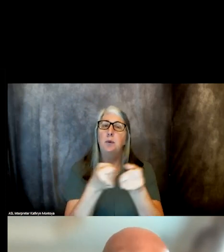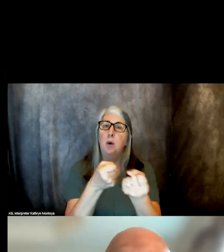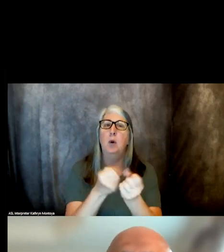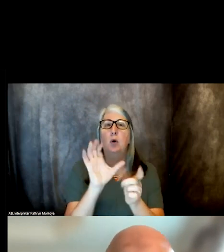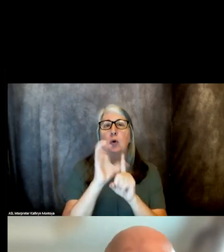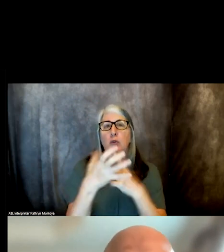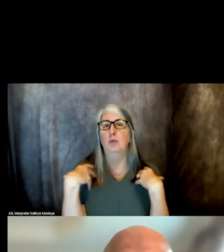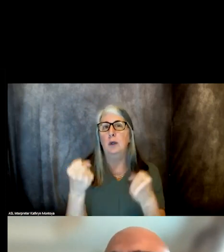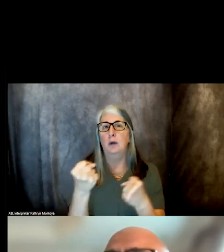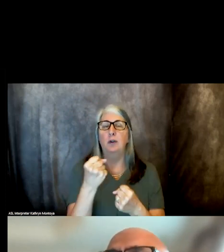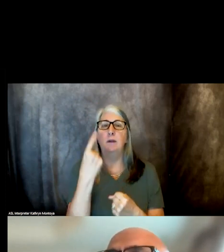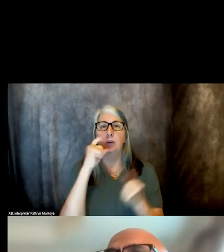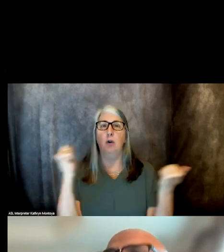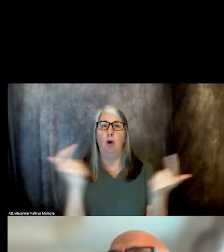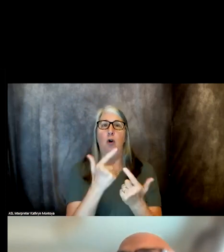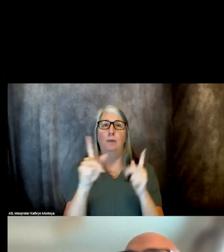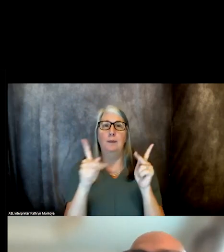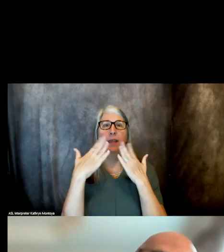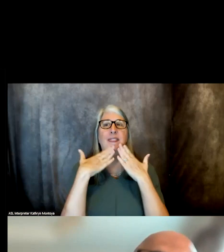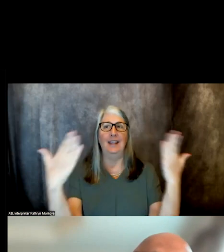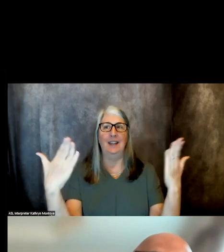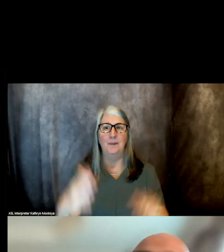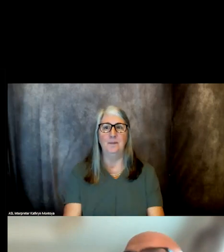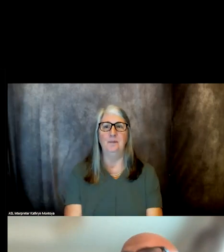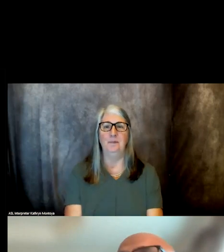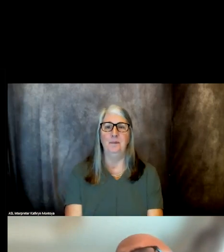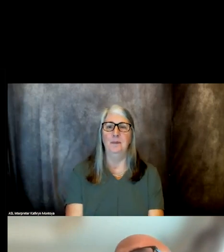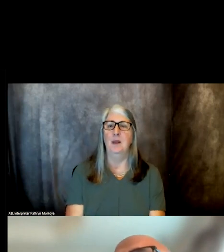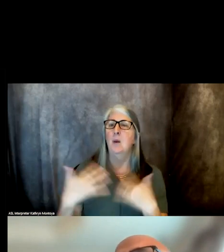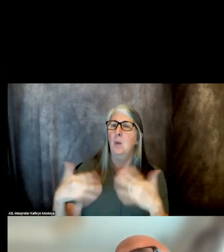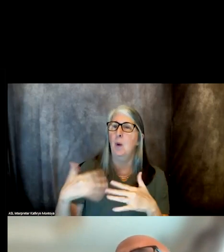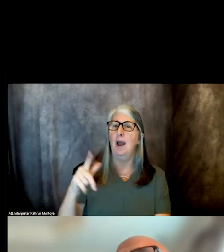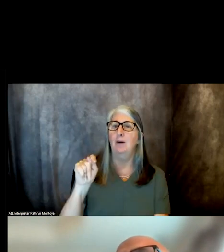WELLNESS FOR ALL. THANK YOU. >> THANK YOU. THANK YOU FOR